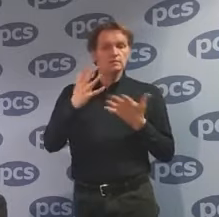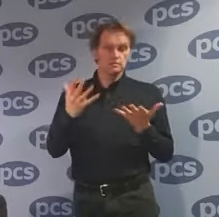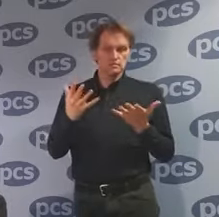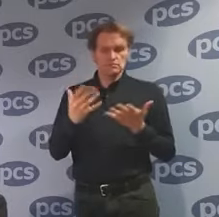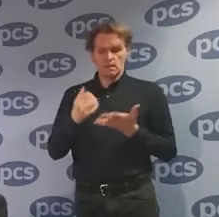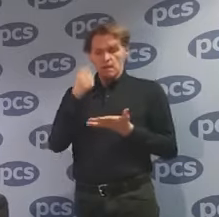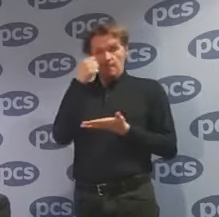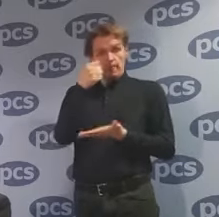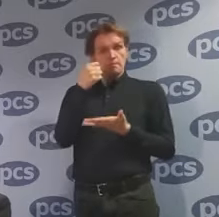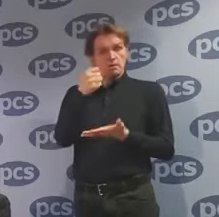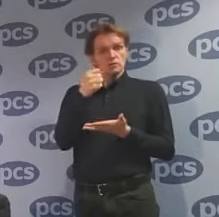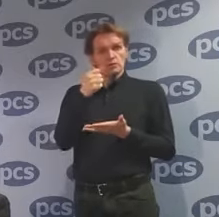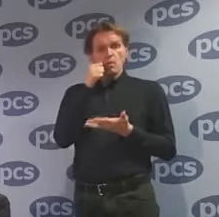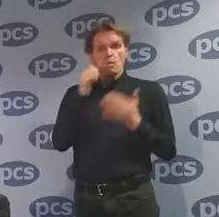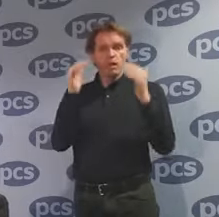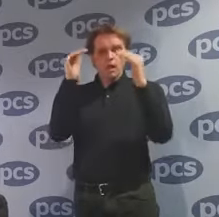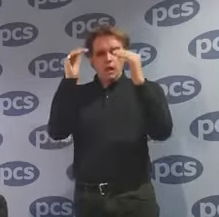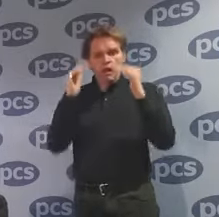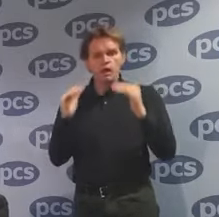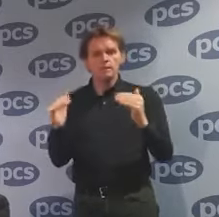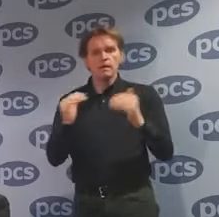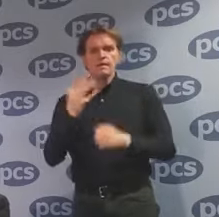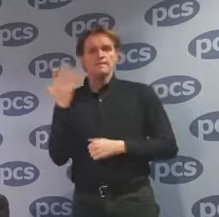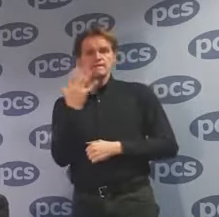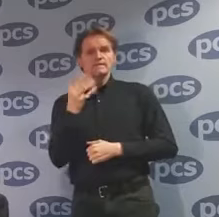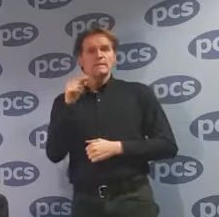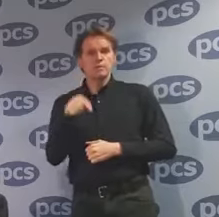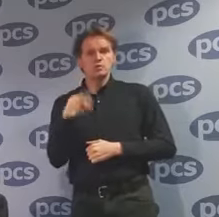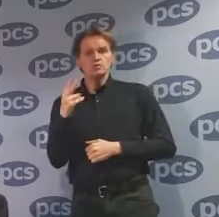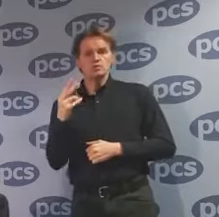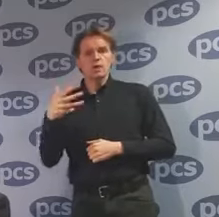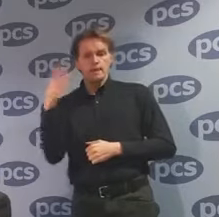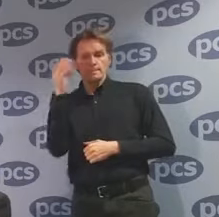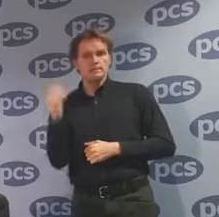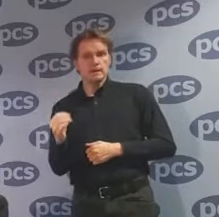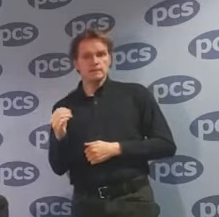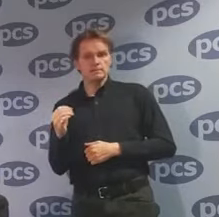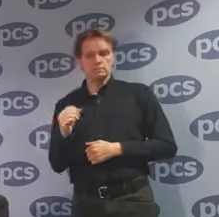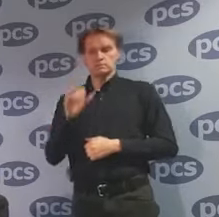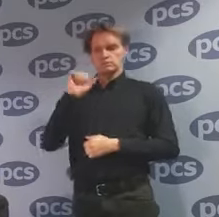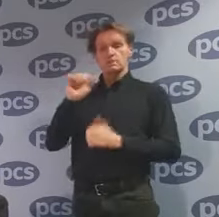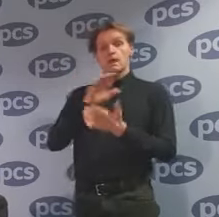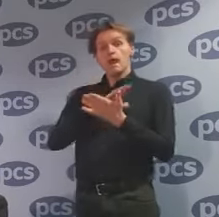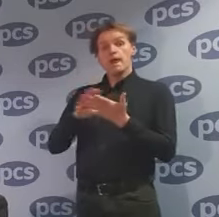by 15.29%. In HMRC those budget reductions will be 13.55%